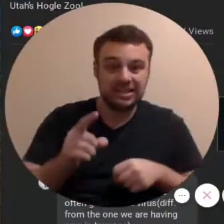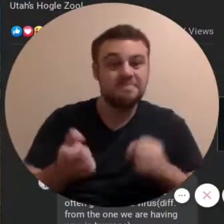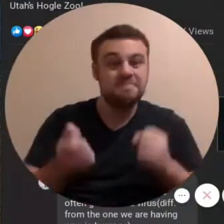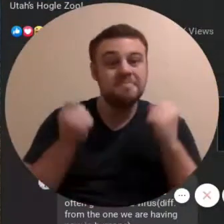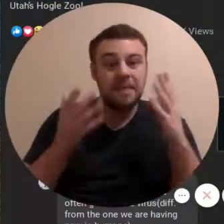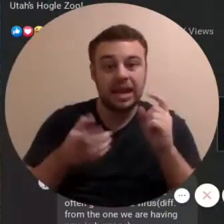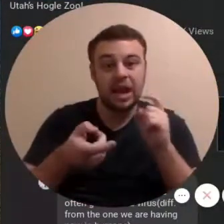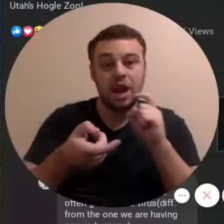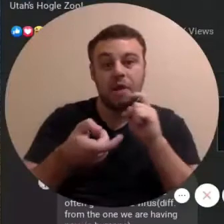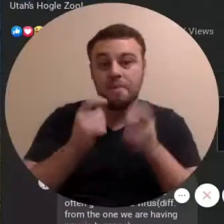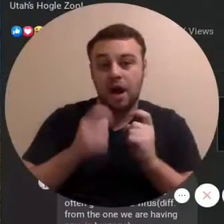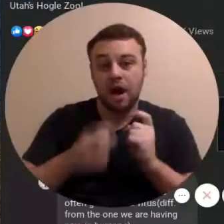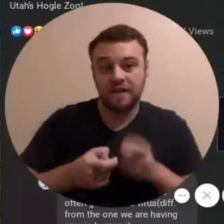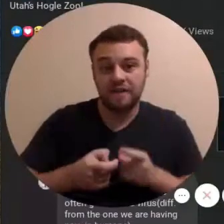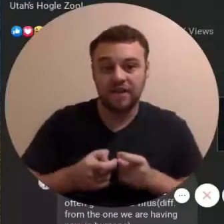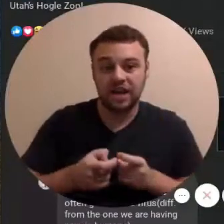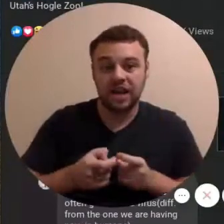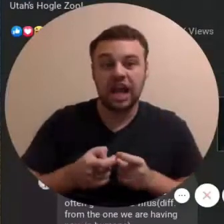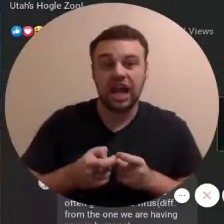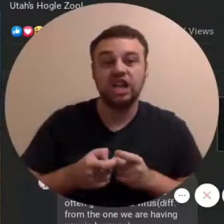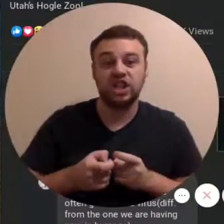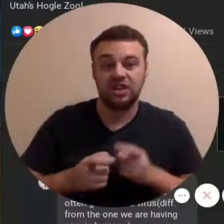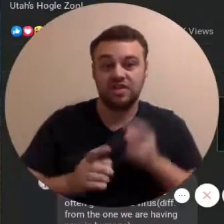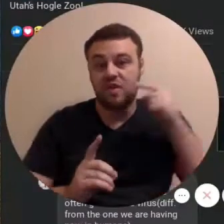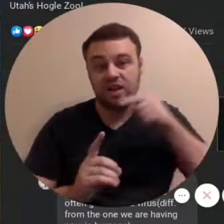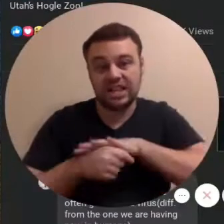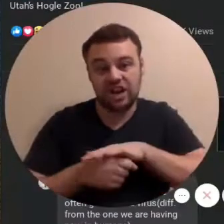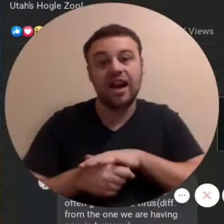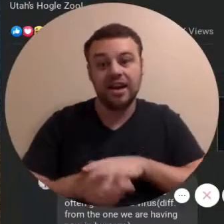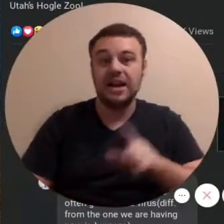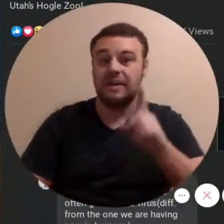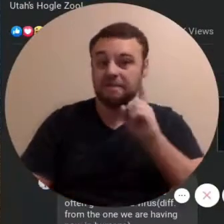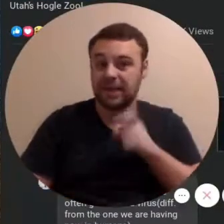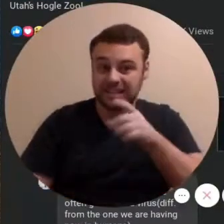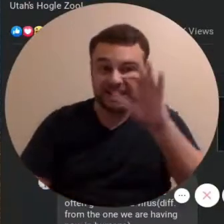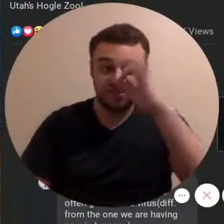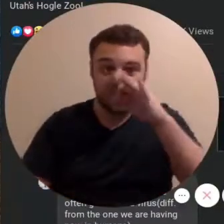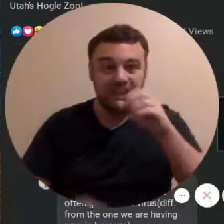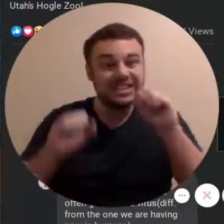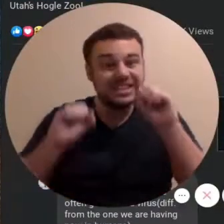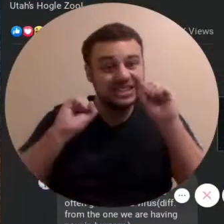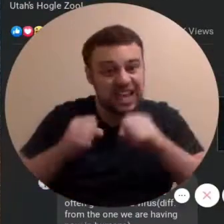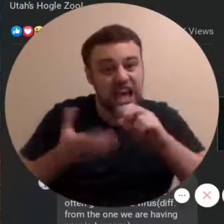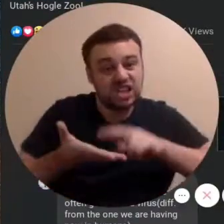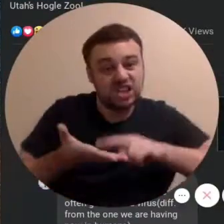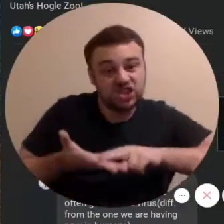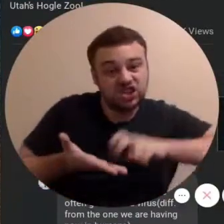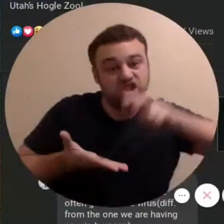because these guys, they can jump too! You don't really realize what great jumpers they are,